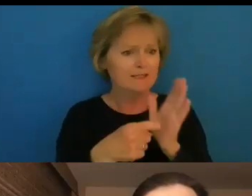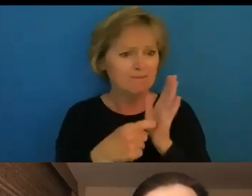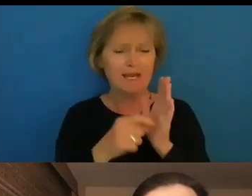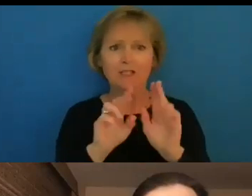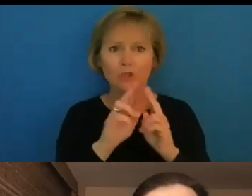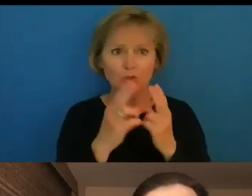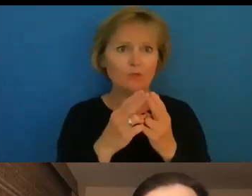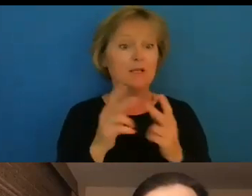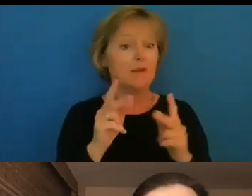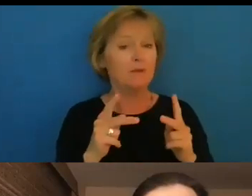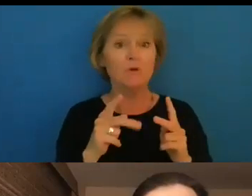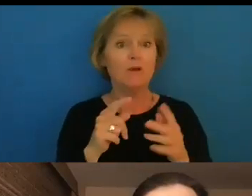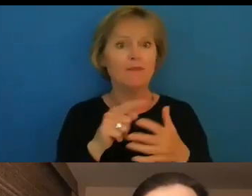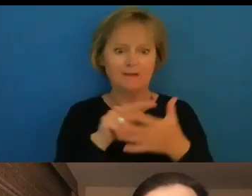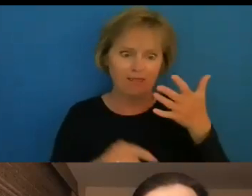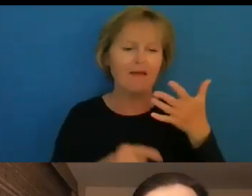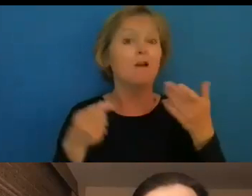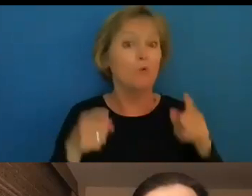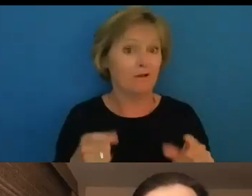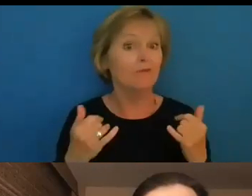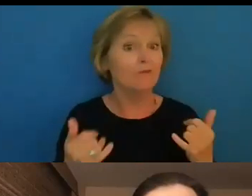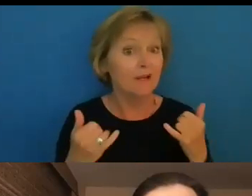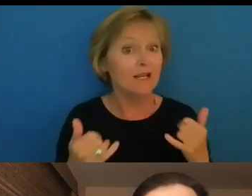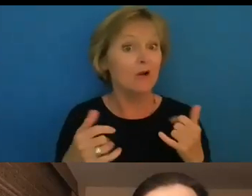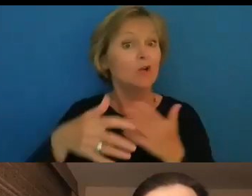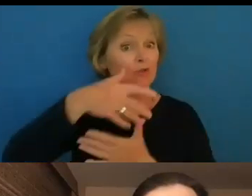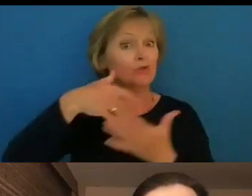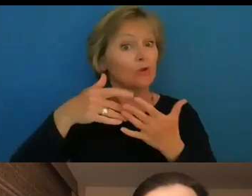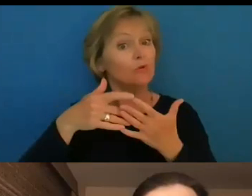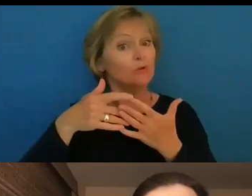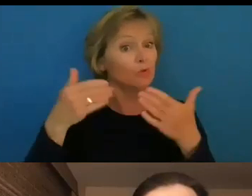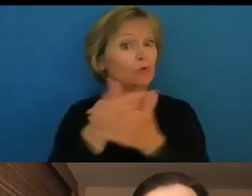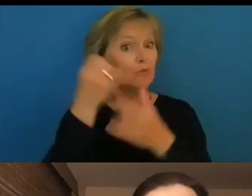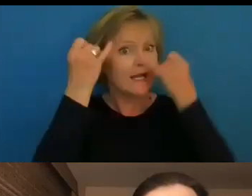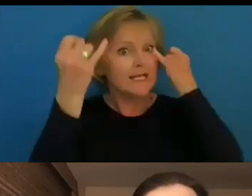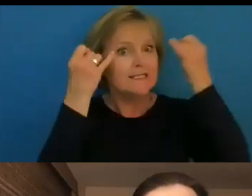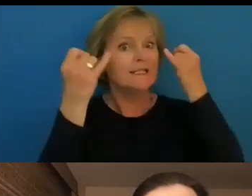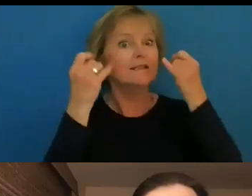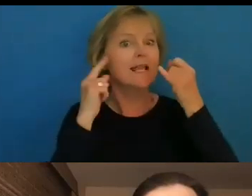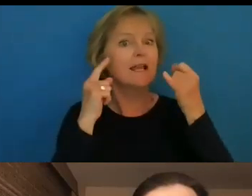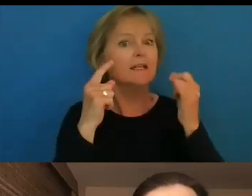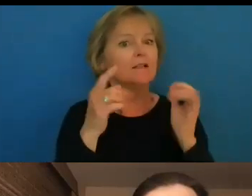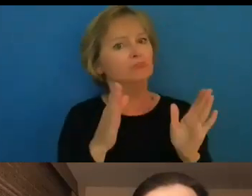There's like a lot going on socially, you know, that can move the needle toward progress.